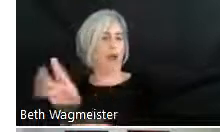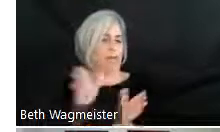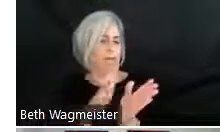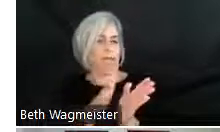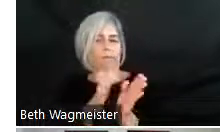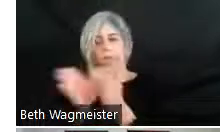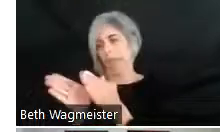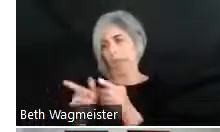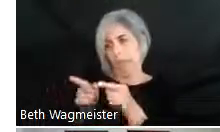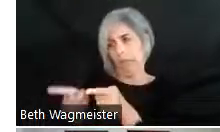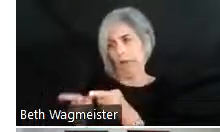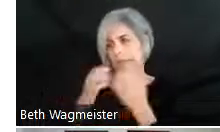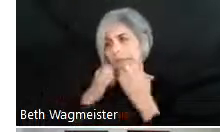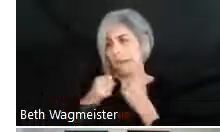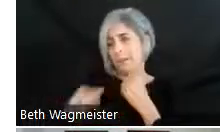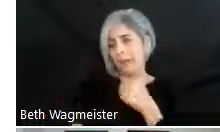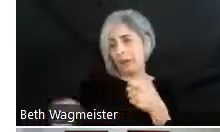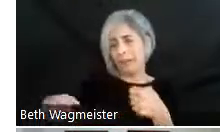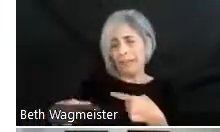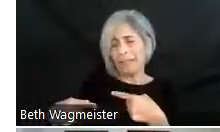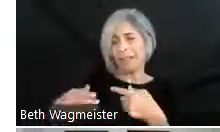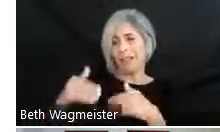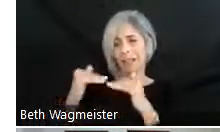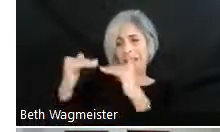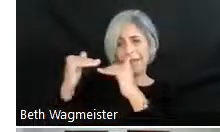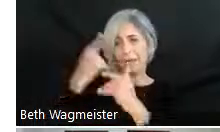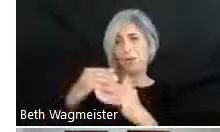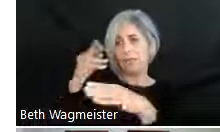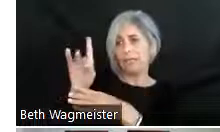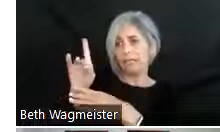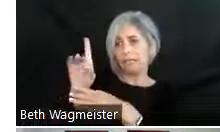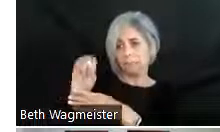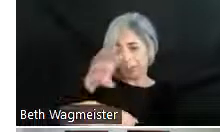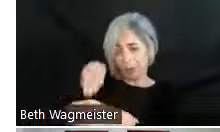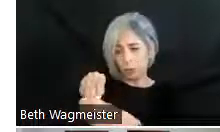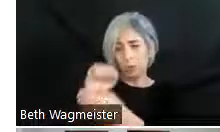You're probably at empathy or compassion level towards disability inclusion or accessibility.